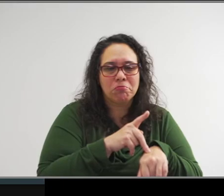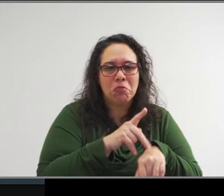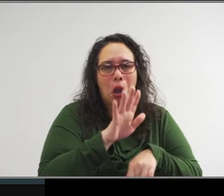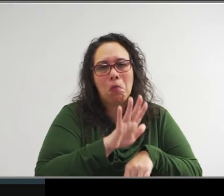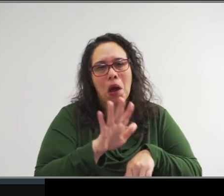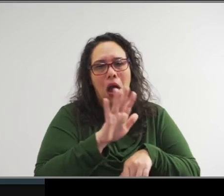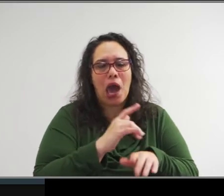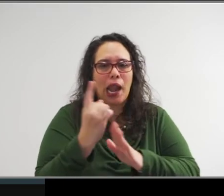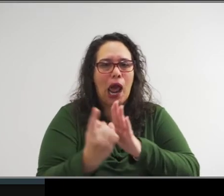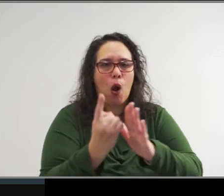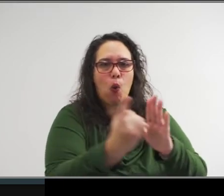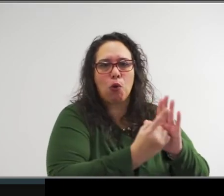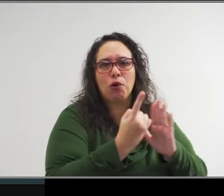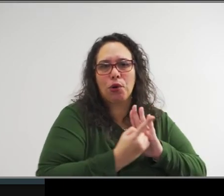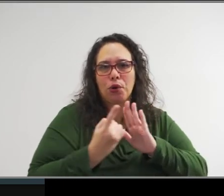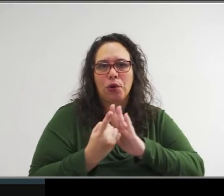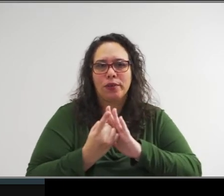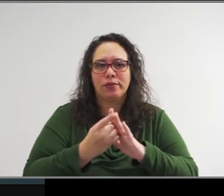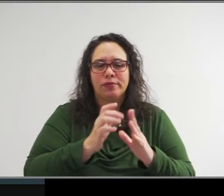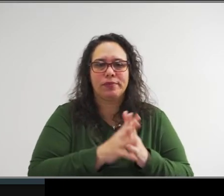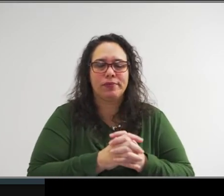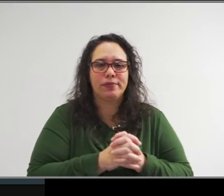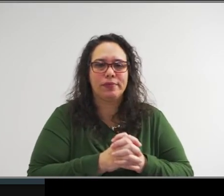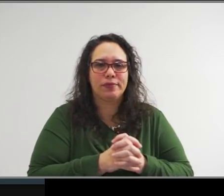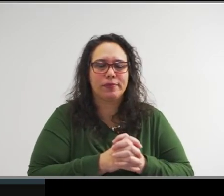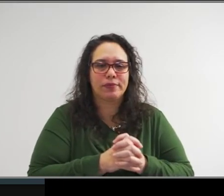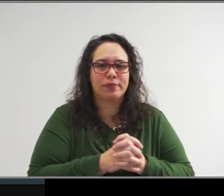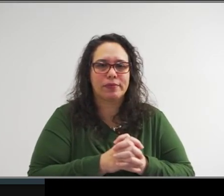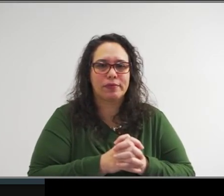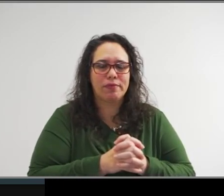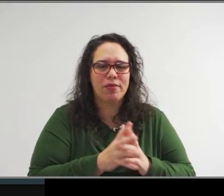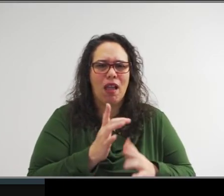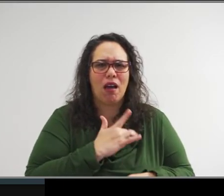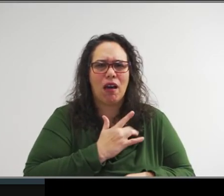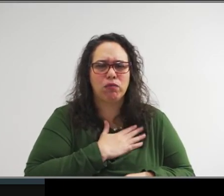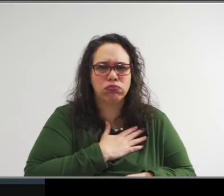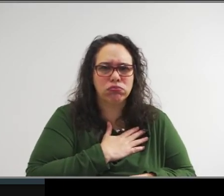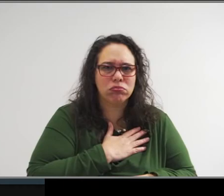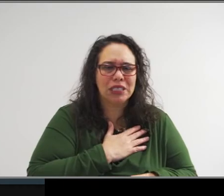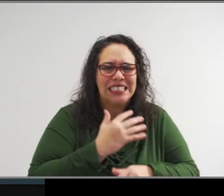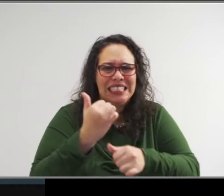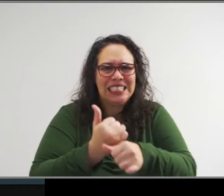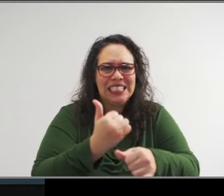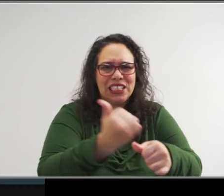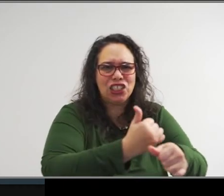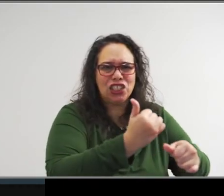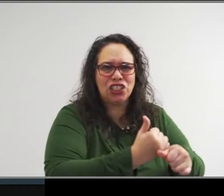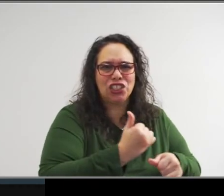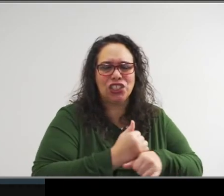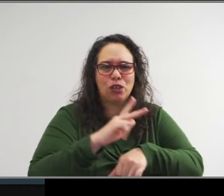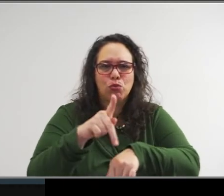And I can't tell you how moved I was by each and every principal.